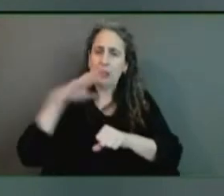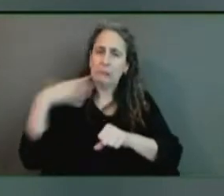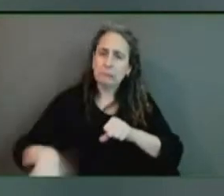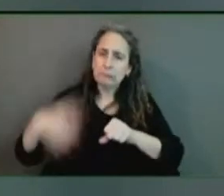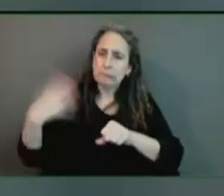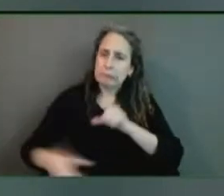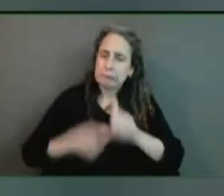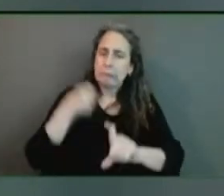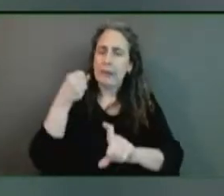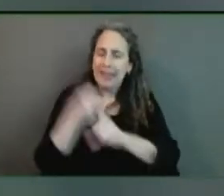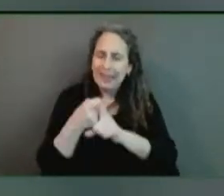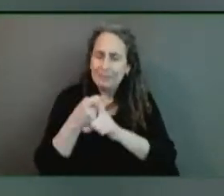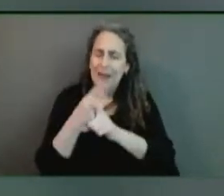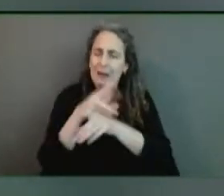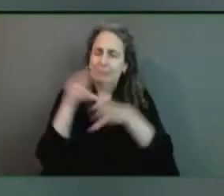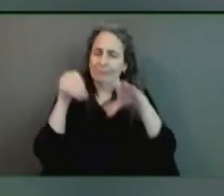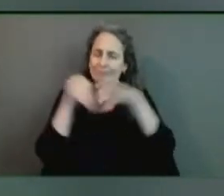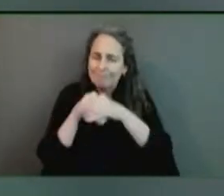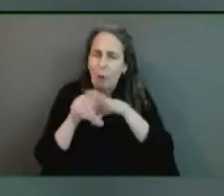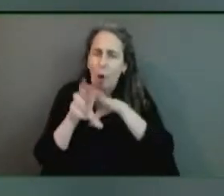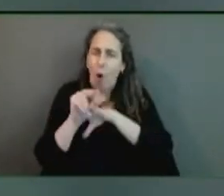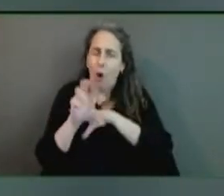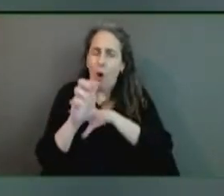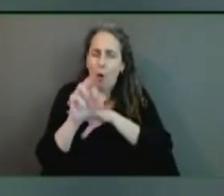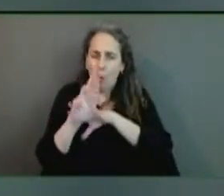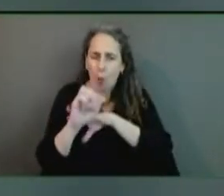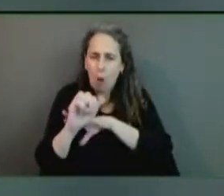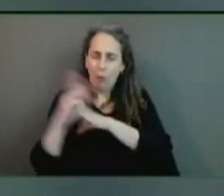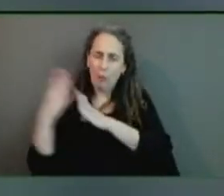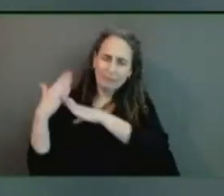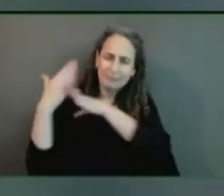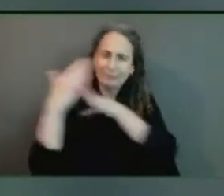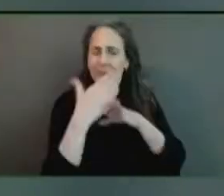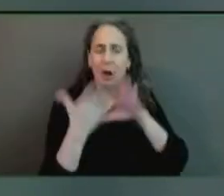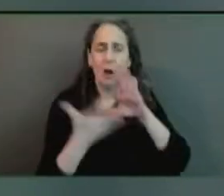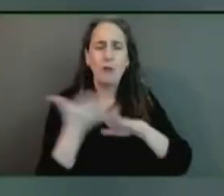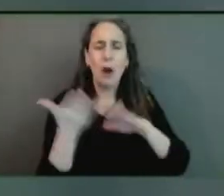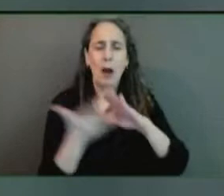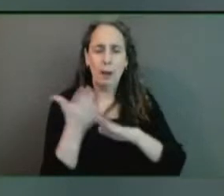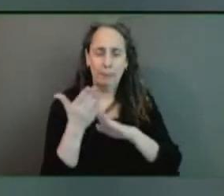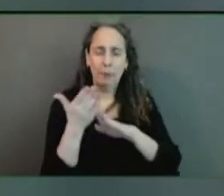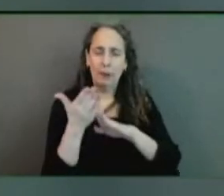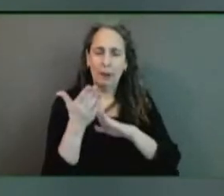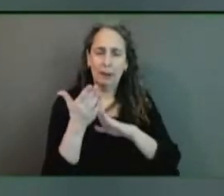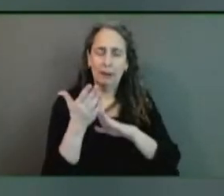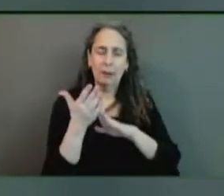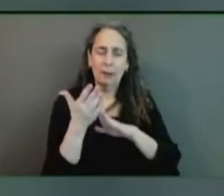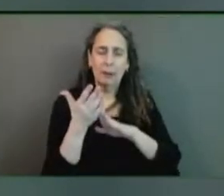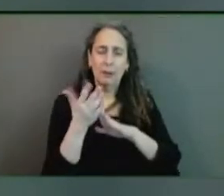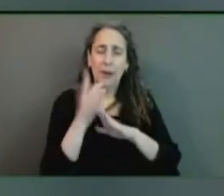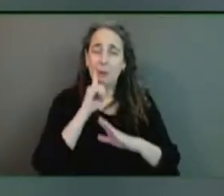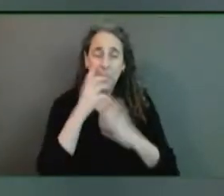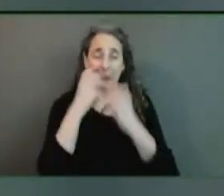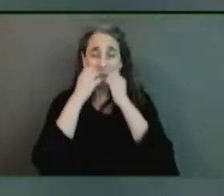the real stressors that really do impact our infrastructure.